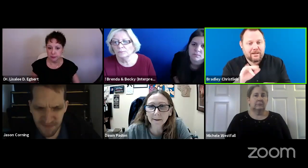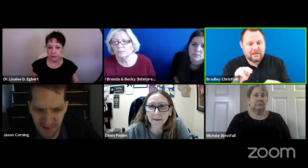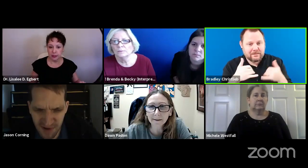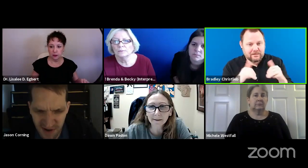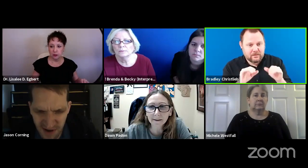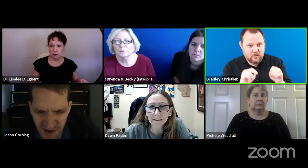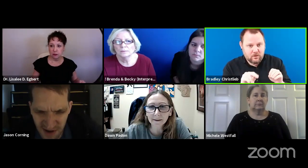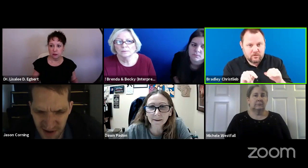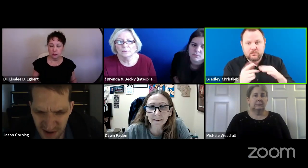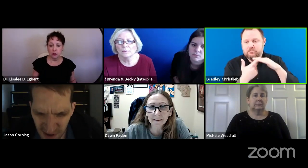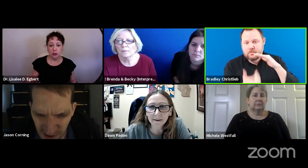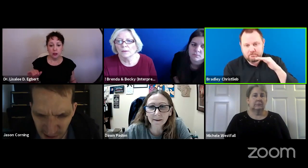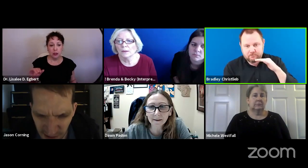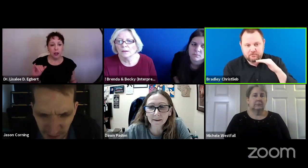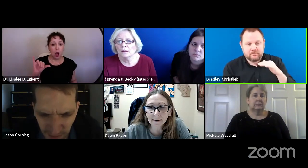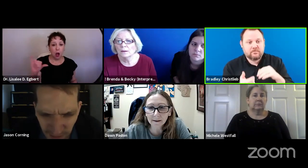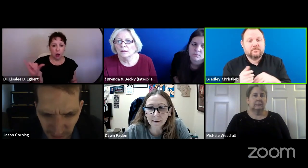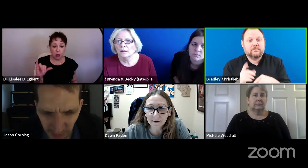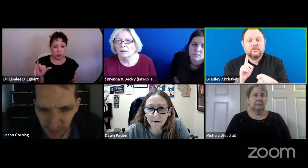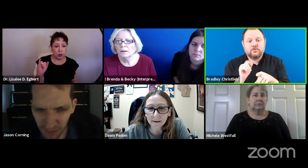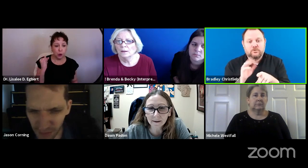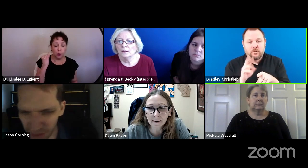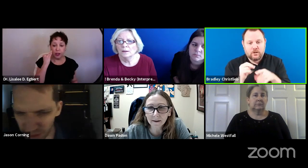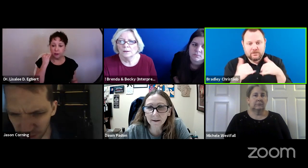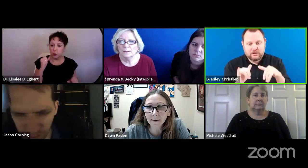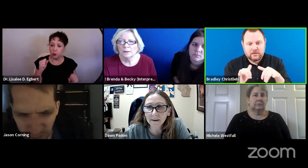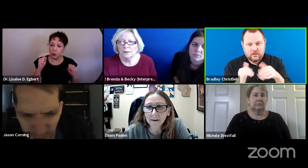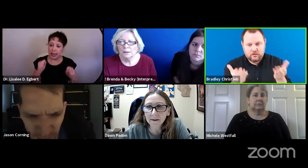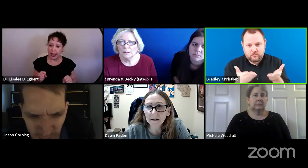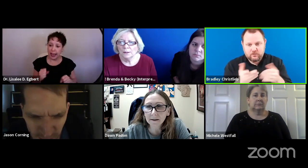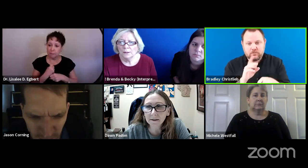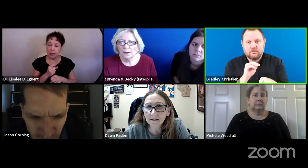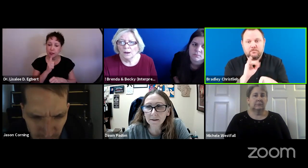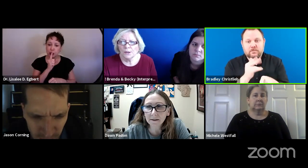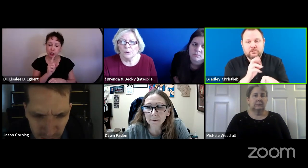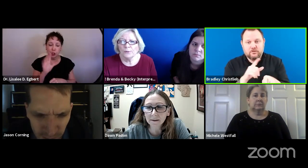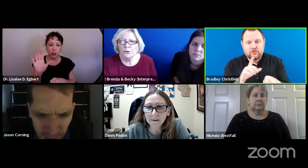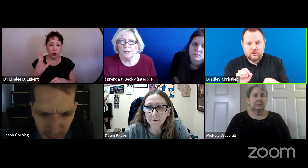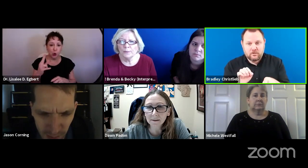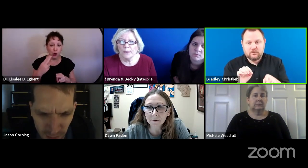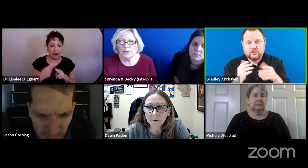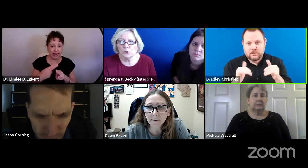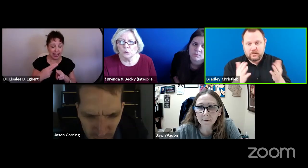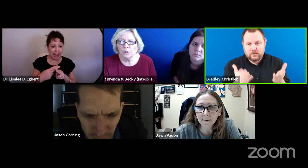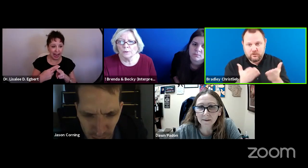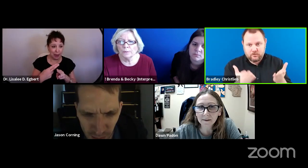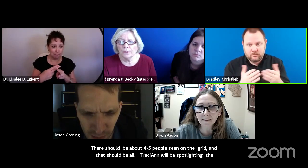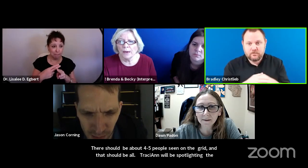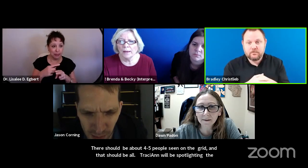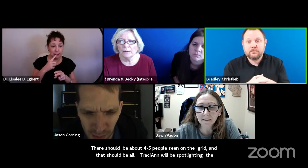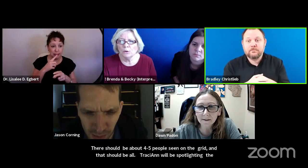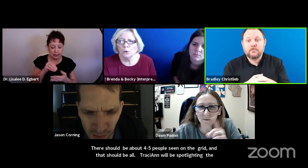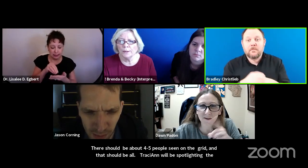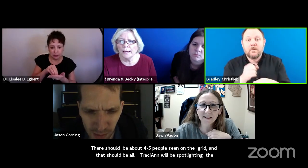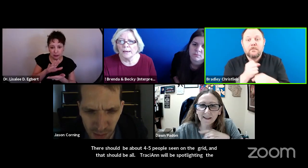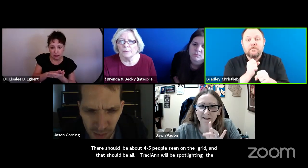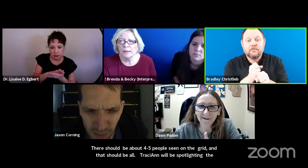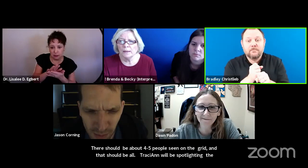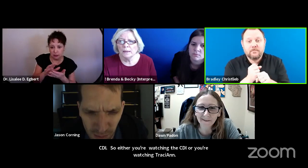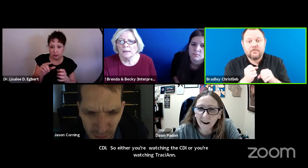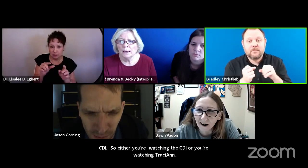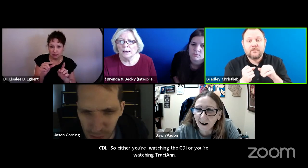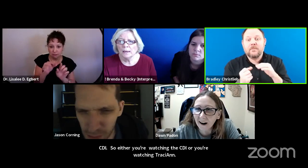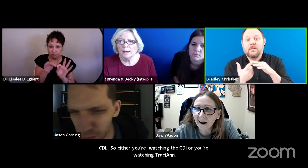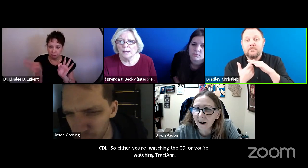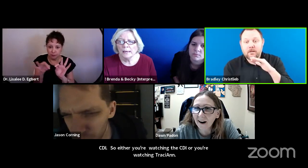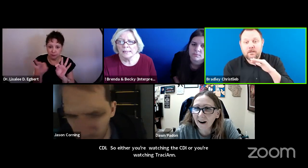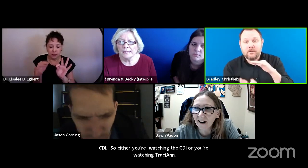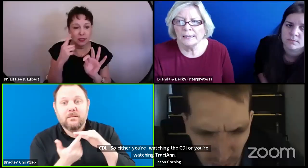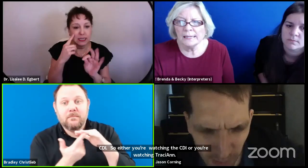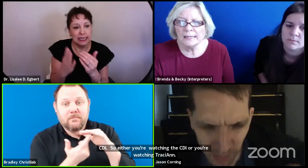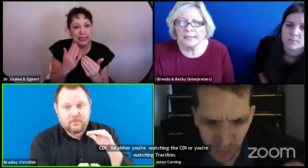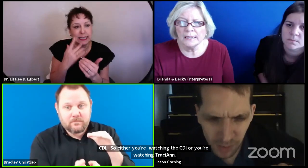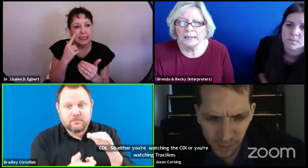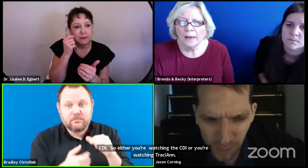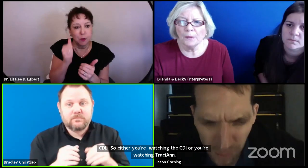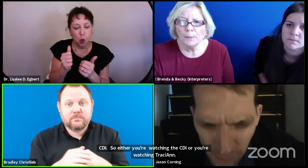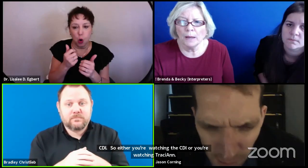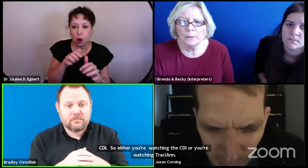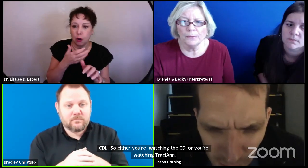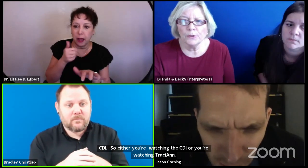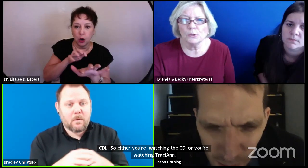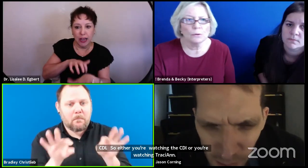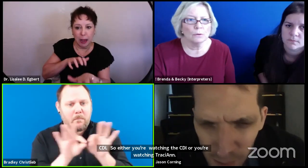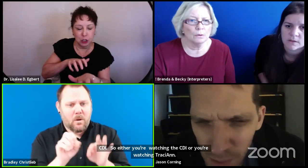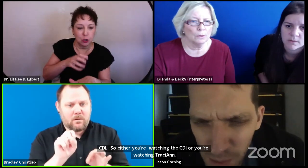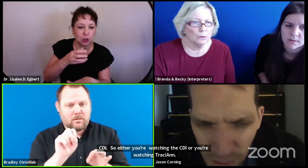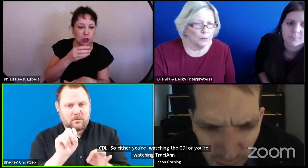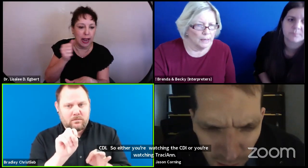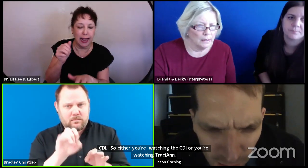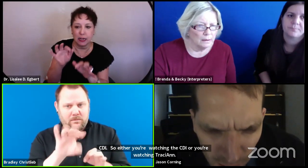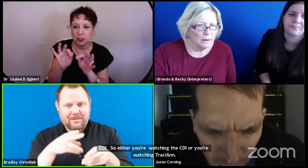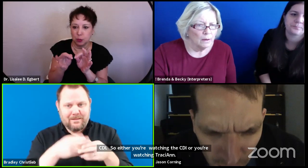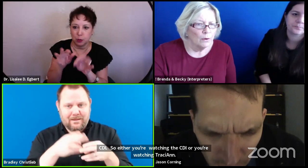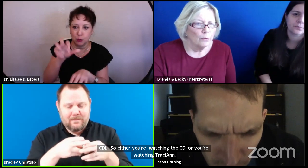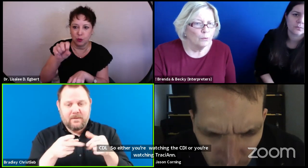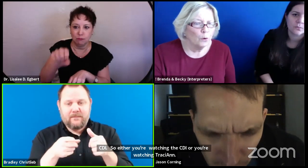Also, if you can make sure that your name is listed at the bottom of the screen for